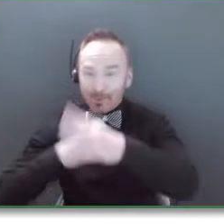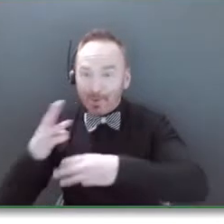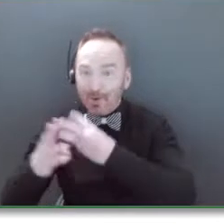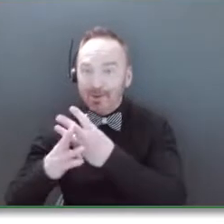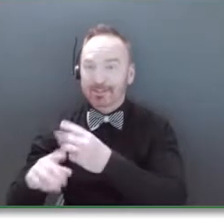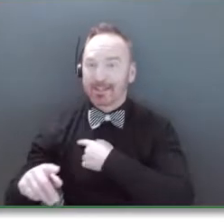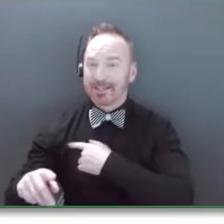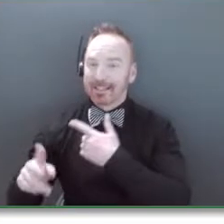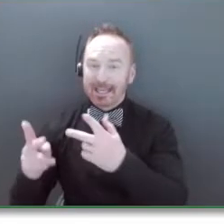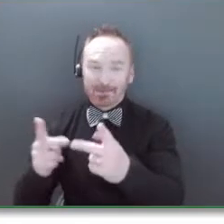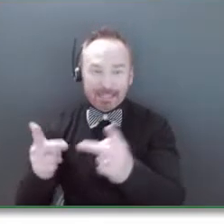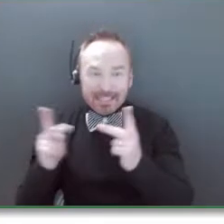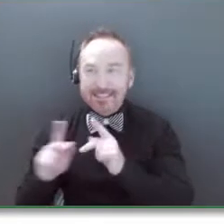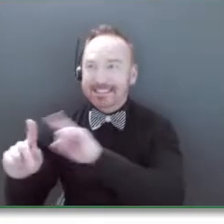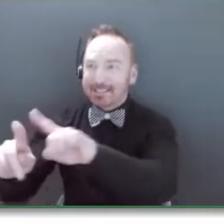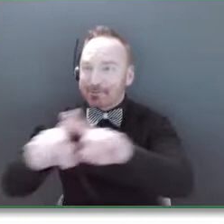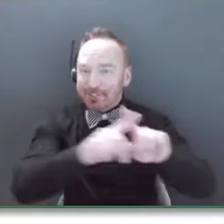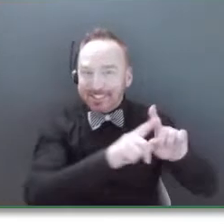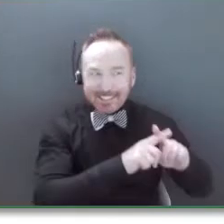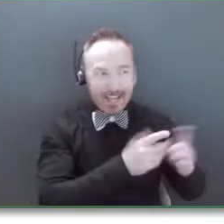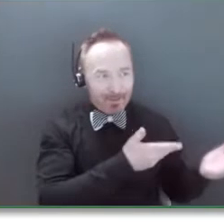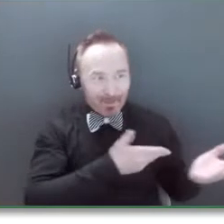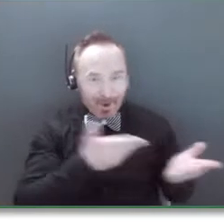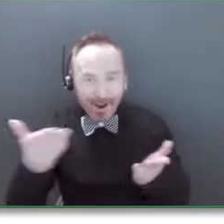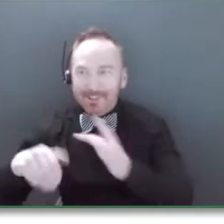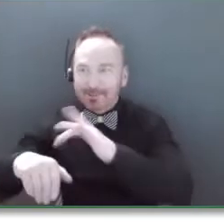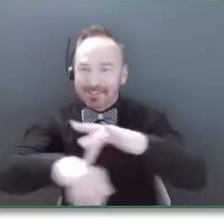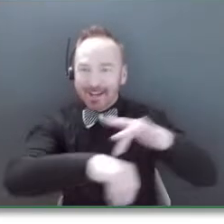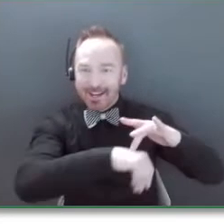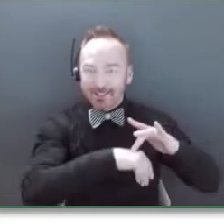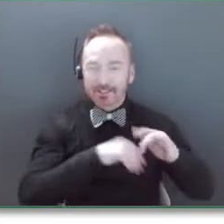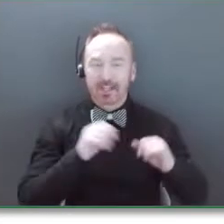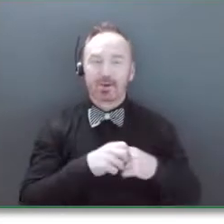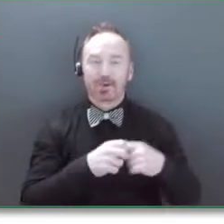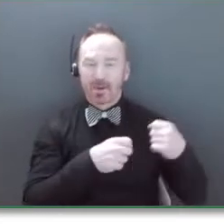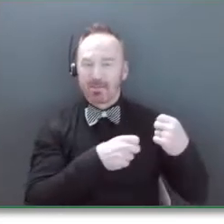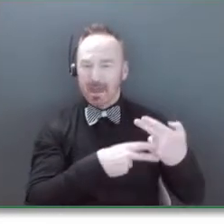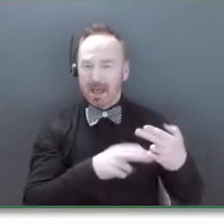some slides a little bit later. I should mention that BCMOS and is